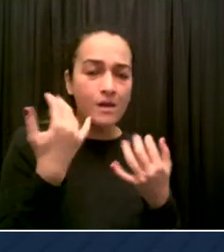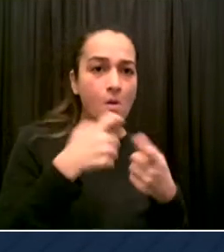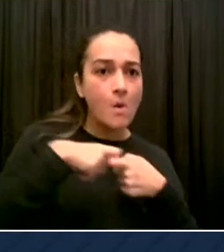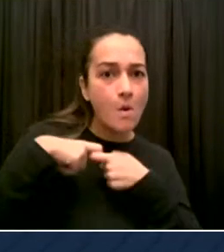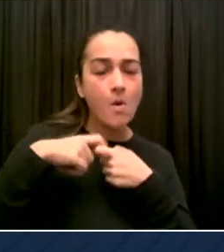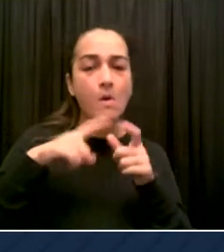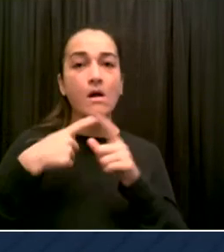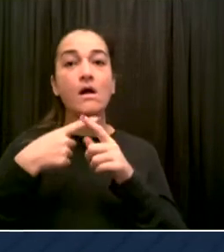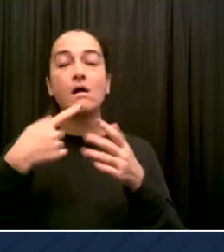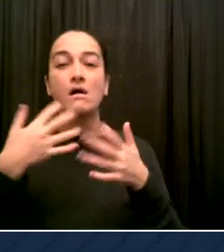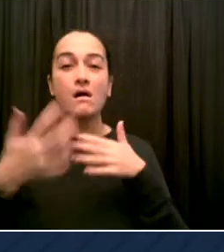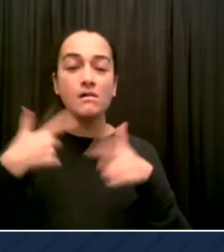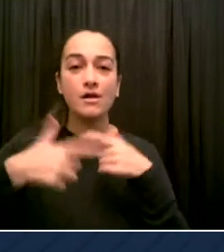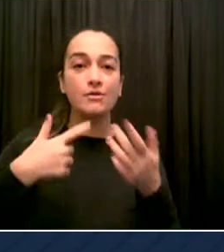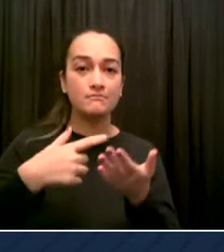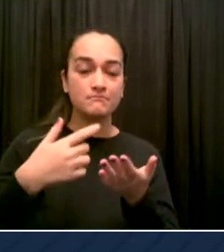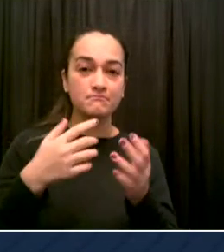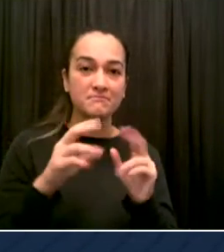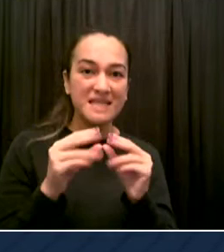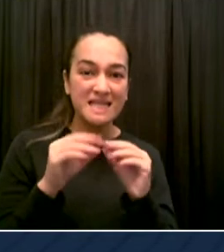IT TOOK MONTHS TO GET HERE, WE